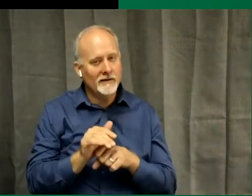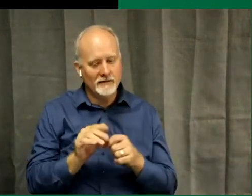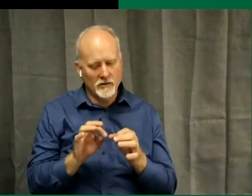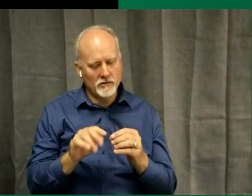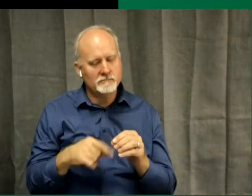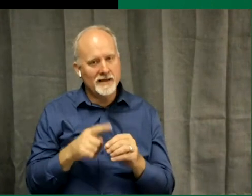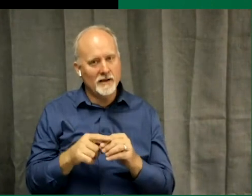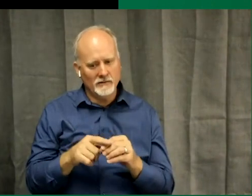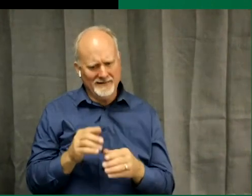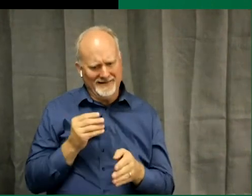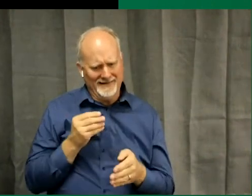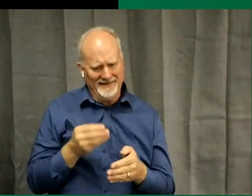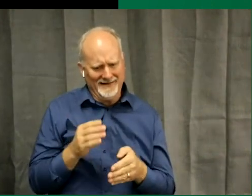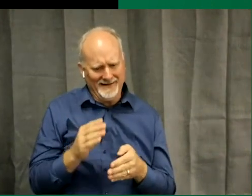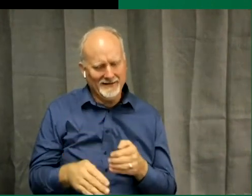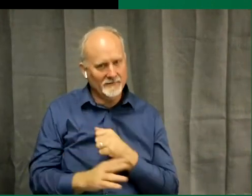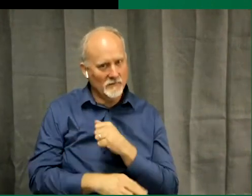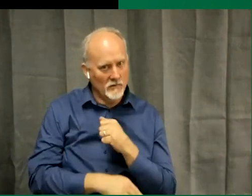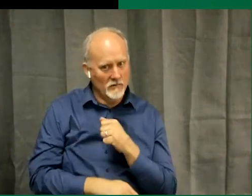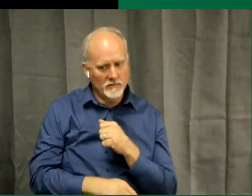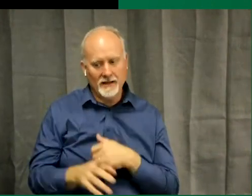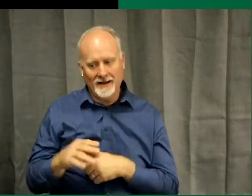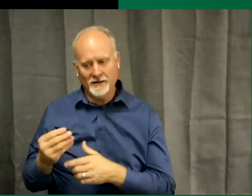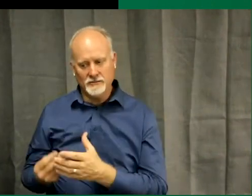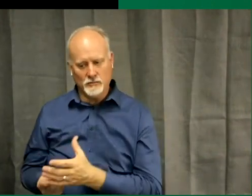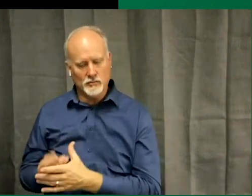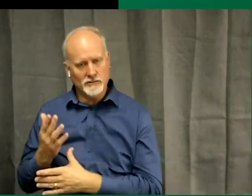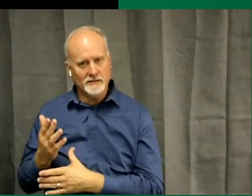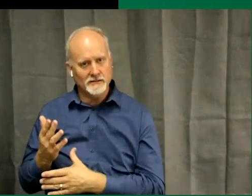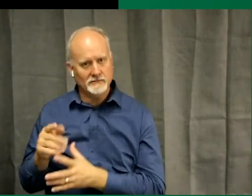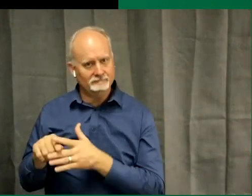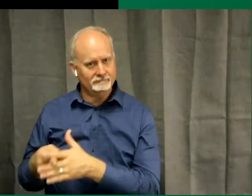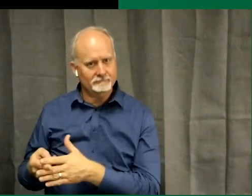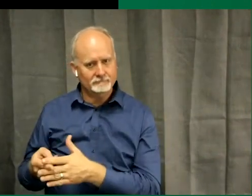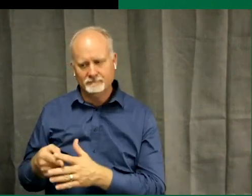end of the fall semester and the spring for returning students to the residence halls i